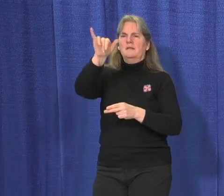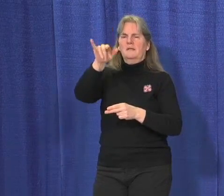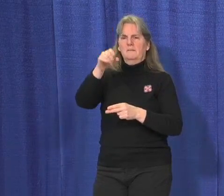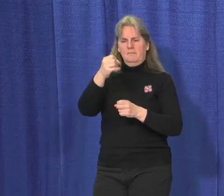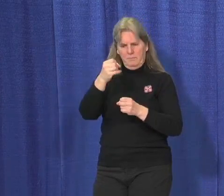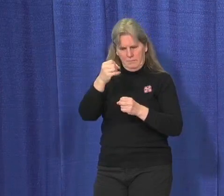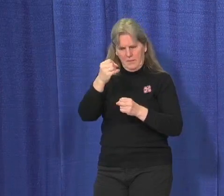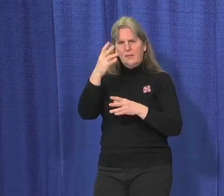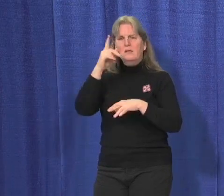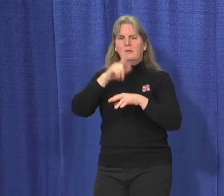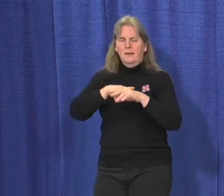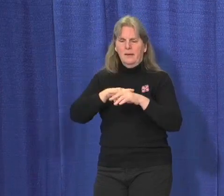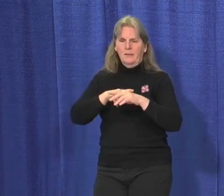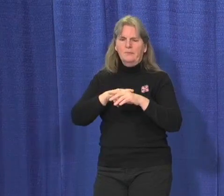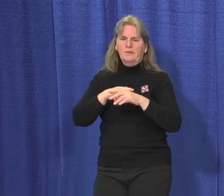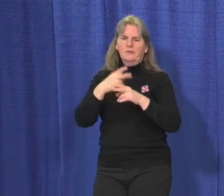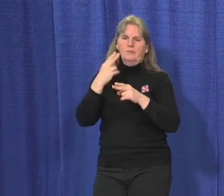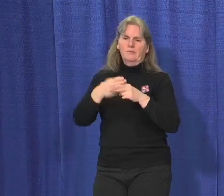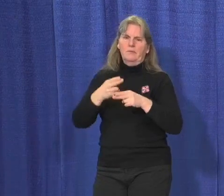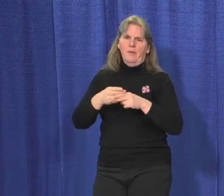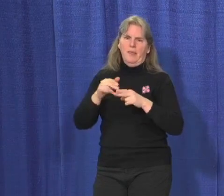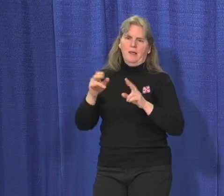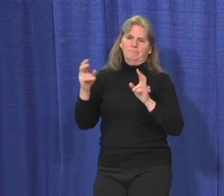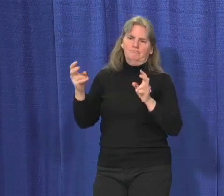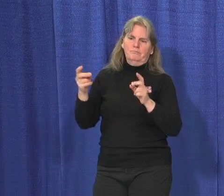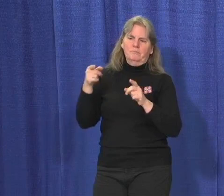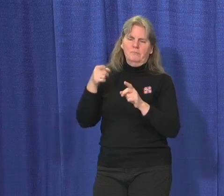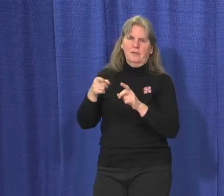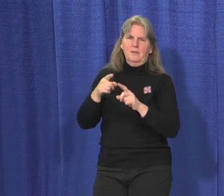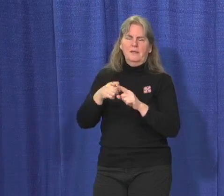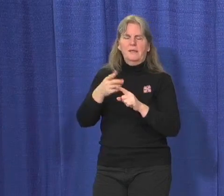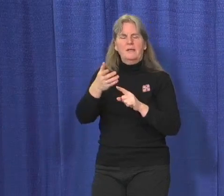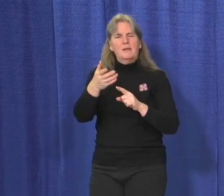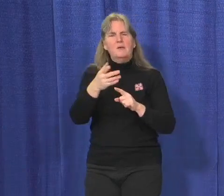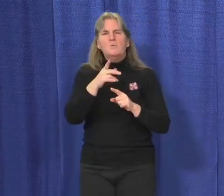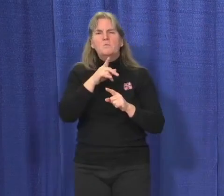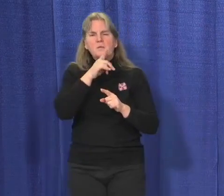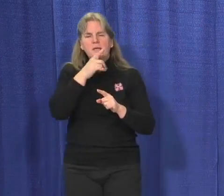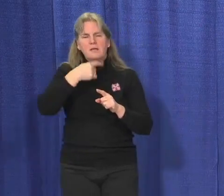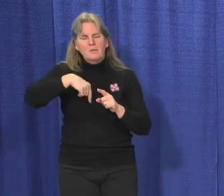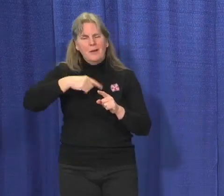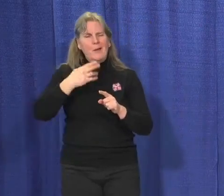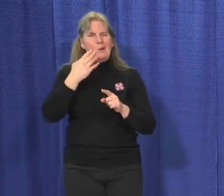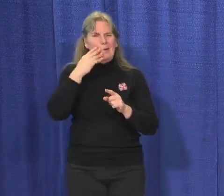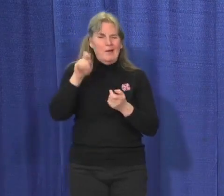We have mentioned it many times, herd immunity comp at the trouble is we don't really know